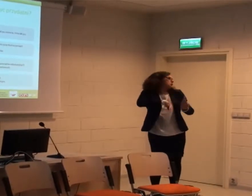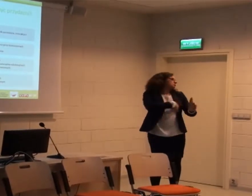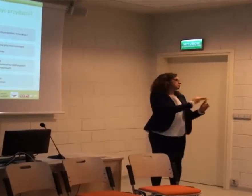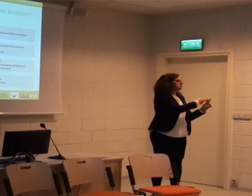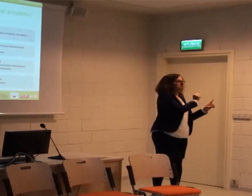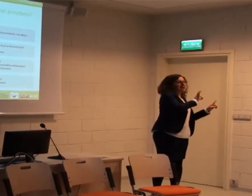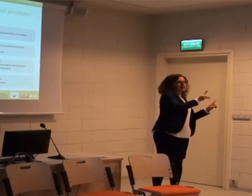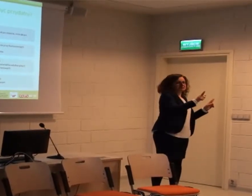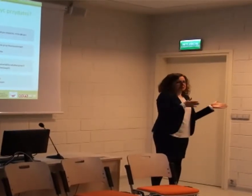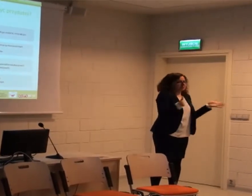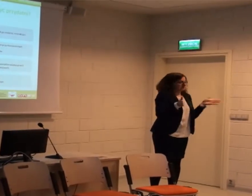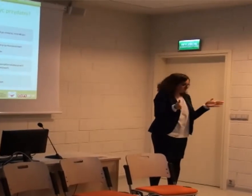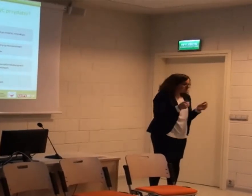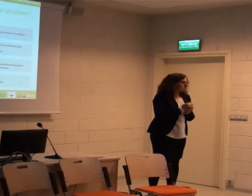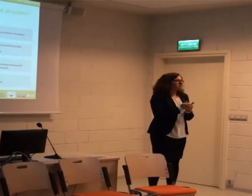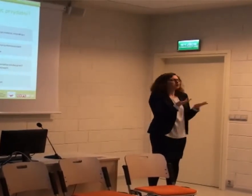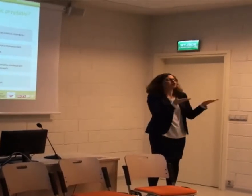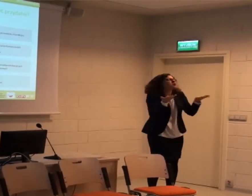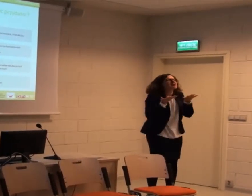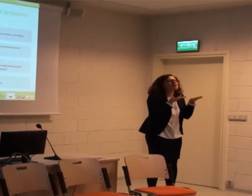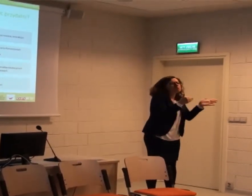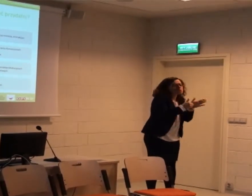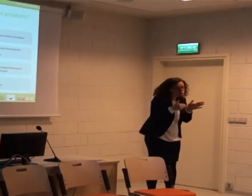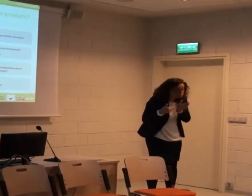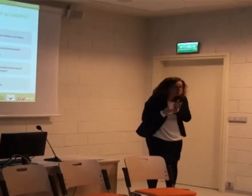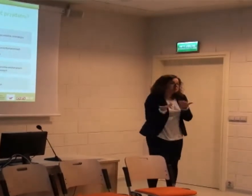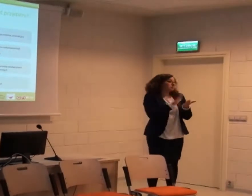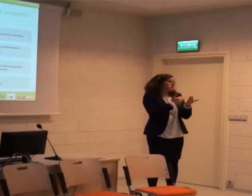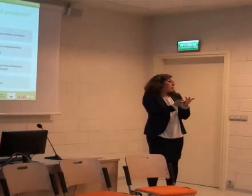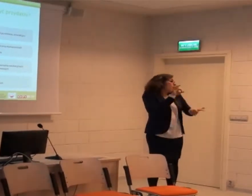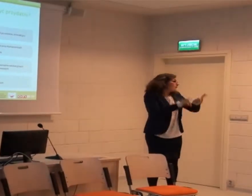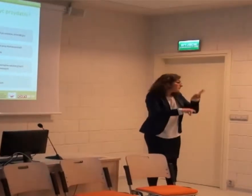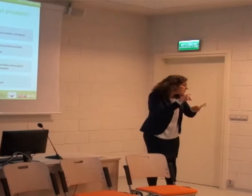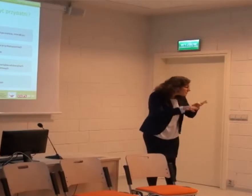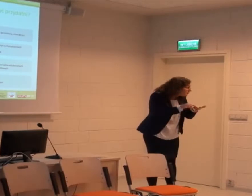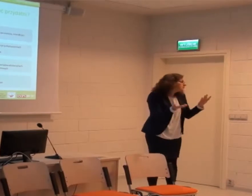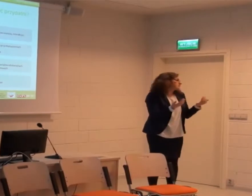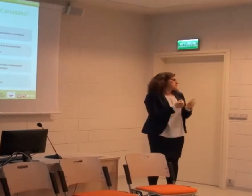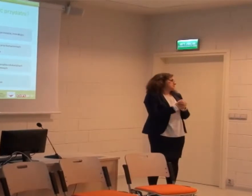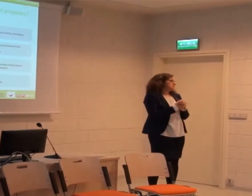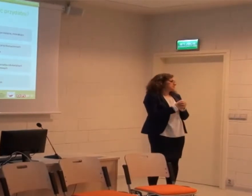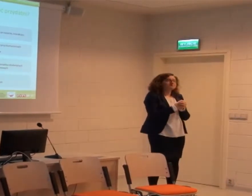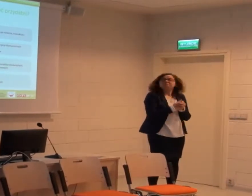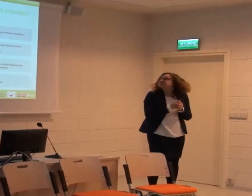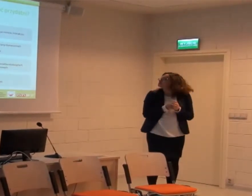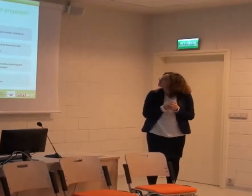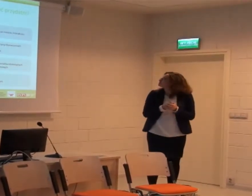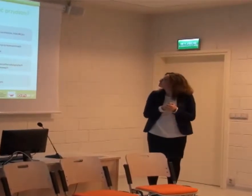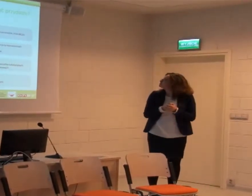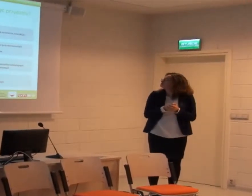by Deaf people included in the code of ethics of the interpreter guidance. Our findings will be forwarded to the Association of Polish Sign Language Interpreters.